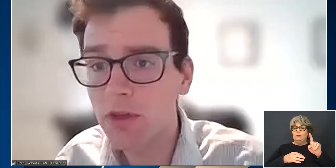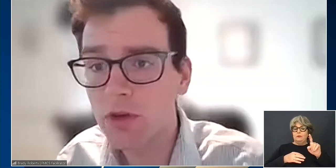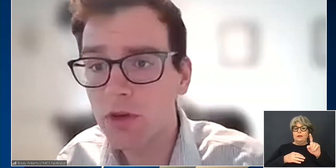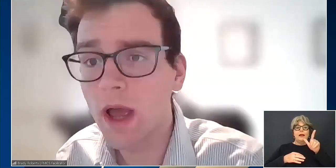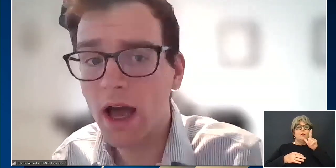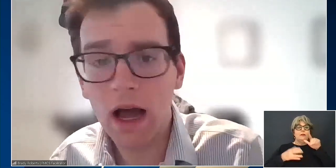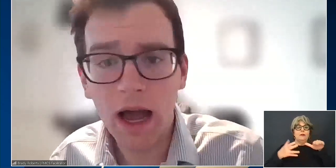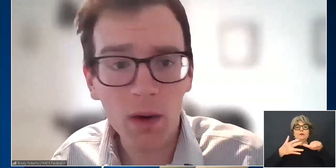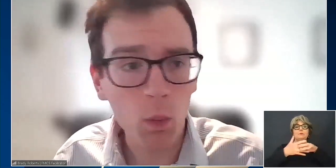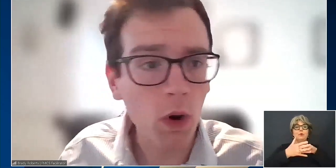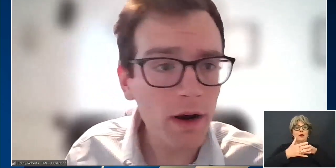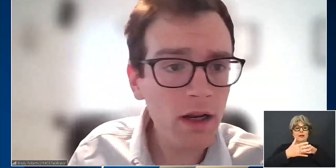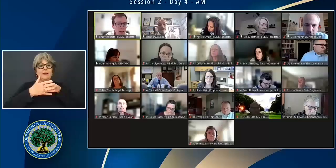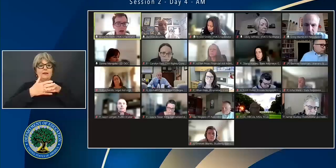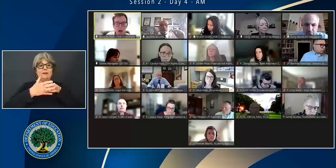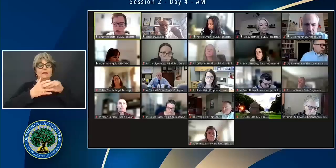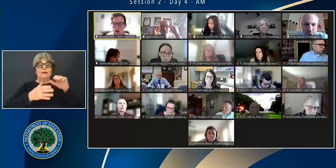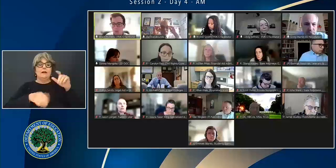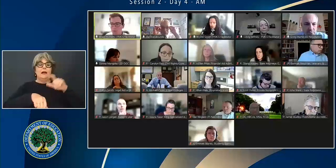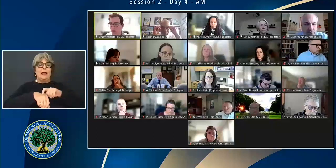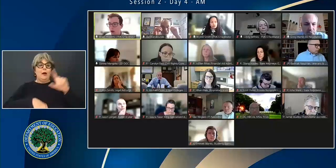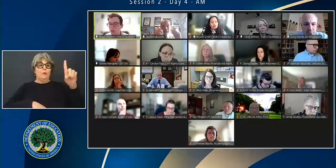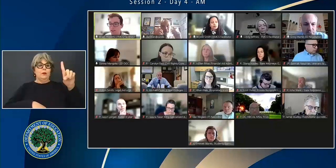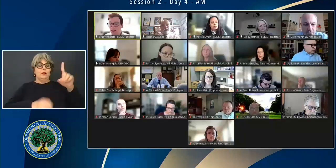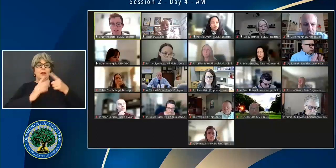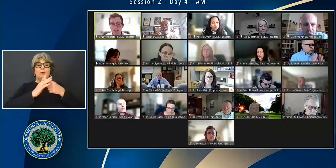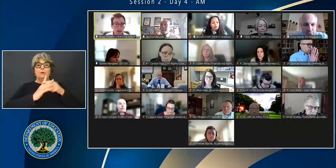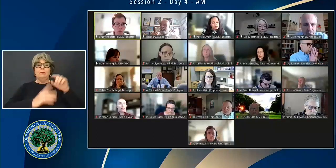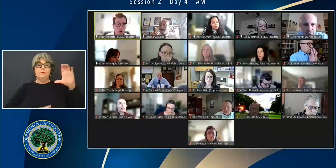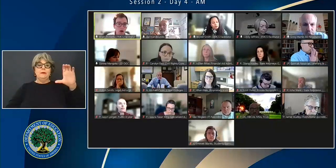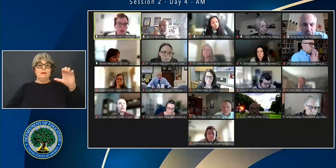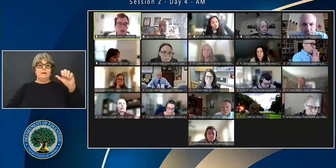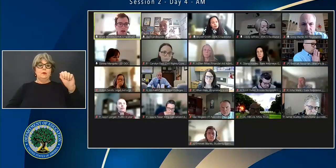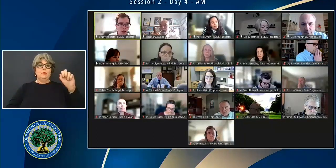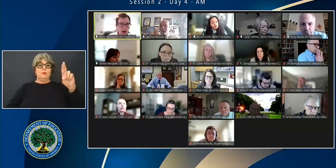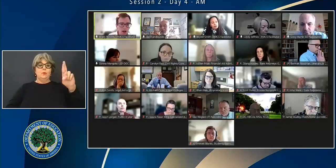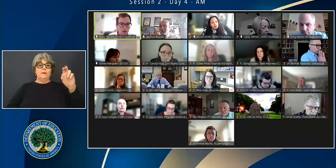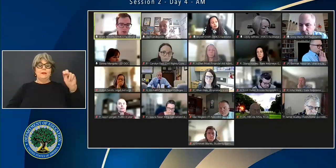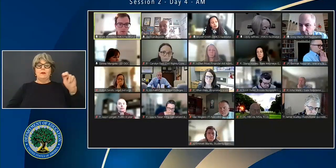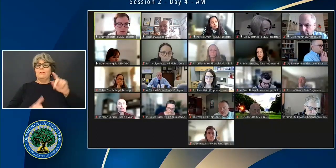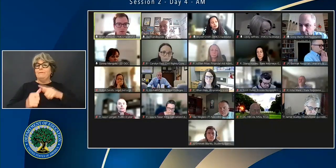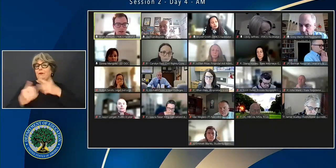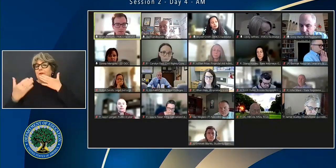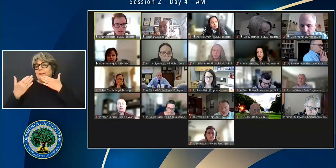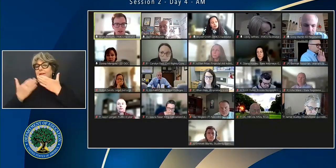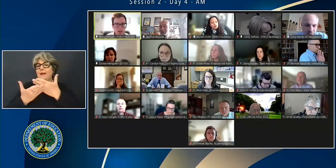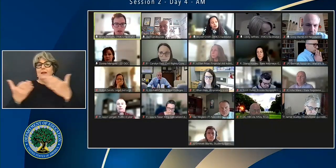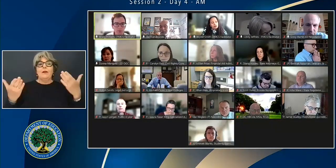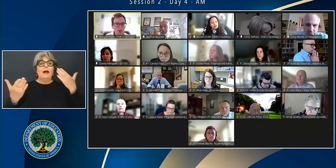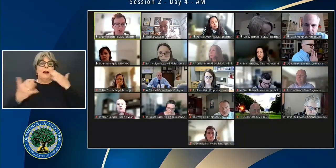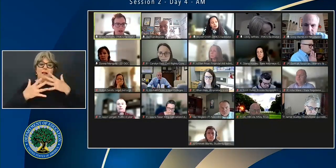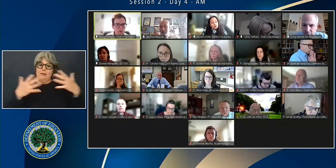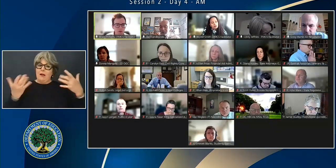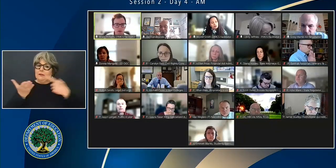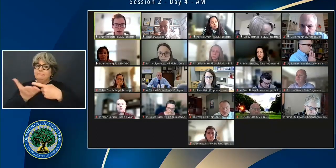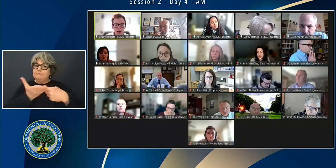you at one. I will just say thank you all. I know this was this was a lot of discussion. I appreciate everyone, and